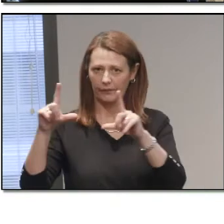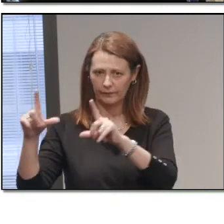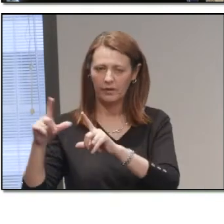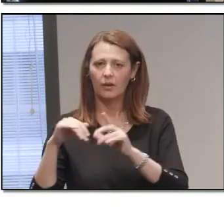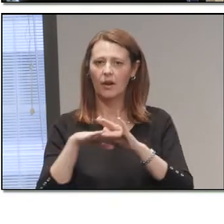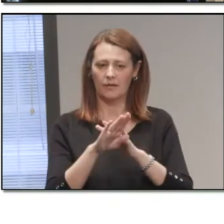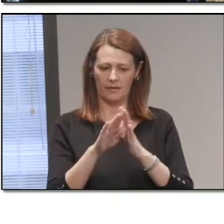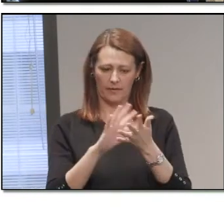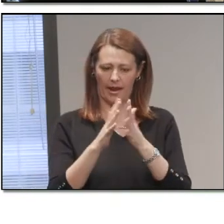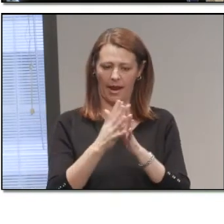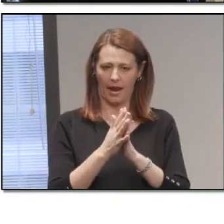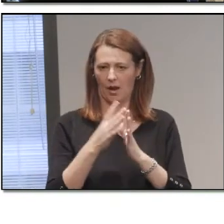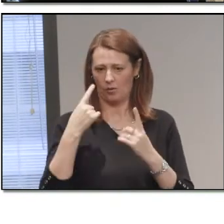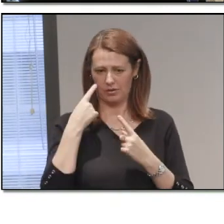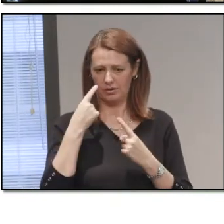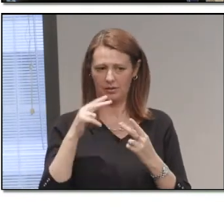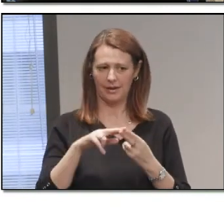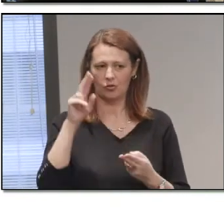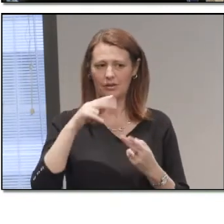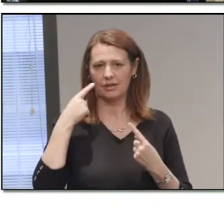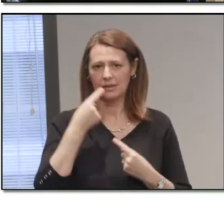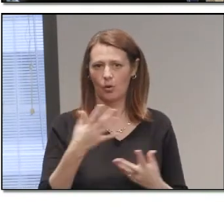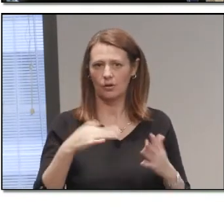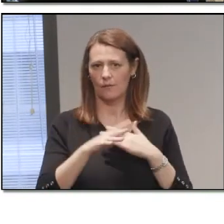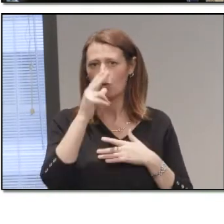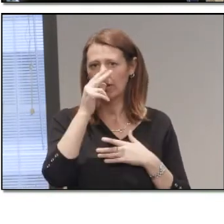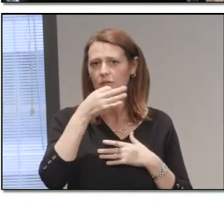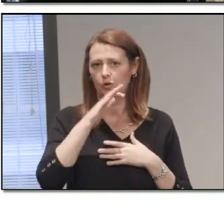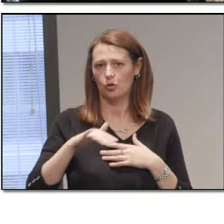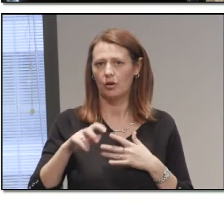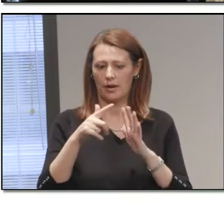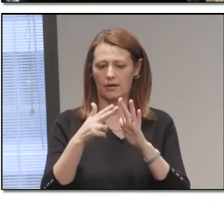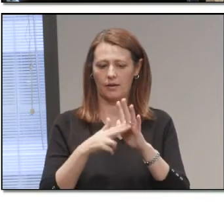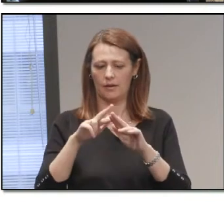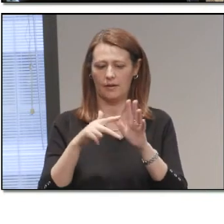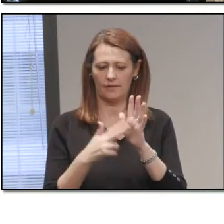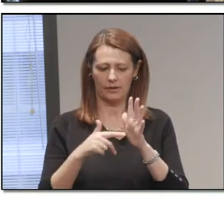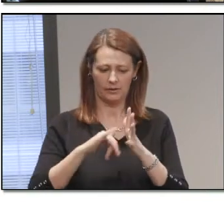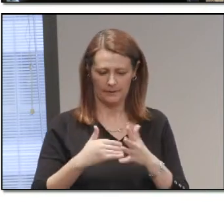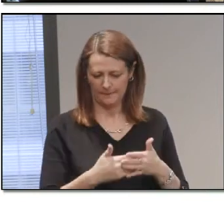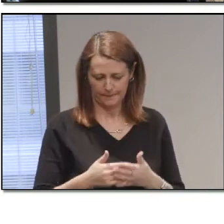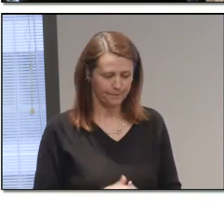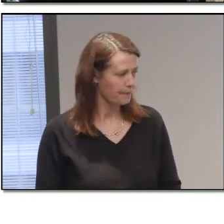of the increased exposure of infants and young children. So, in this graph this is air